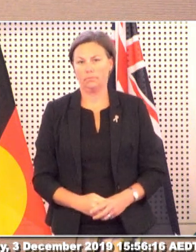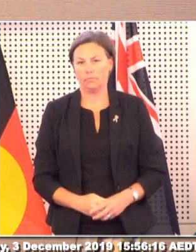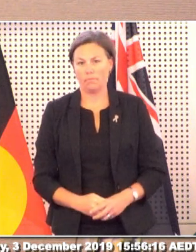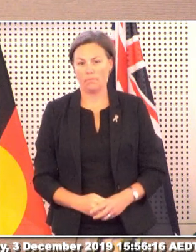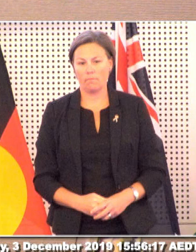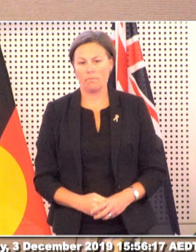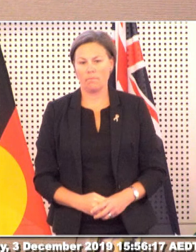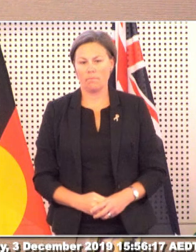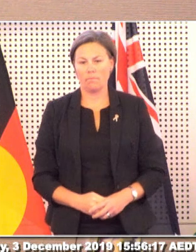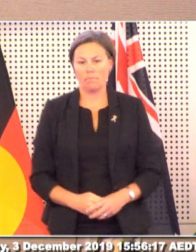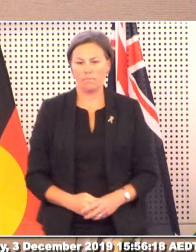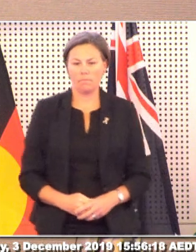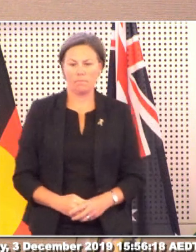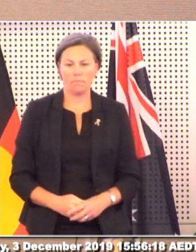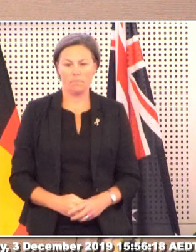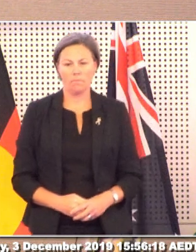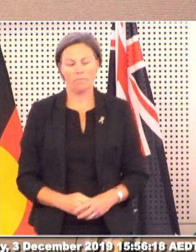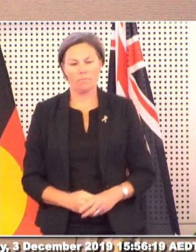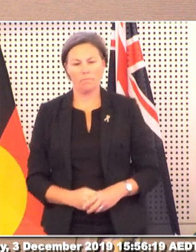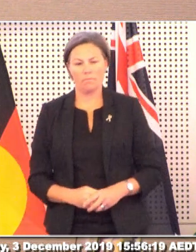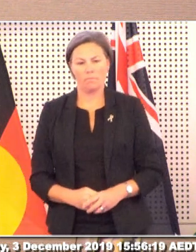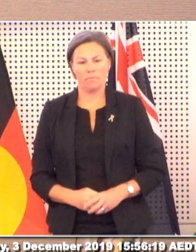to incident reports. Why is that?